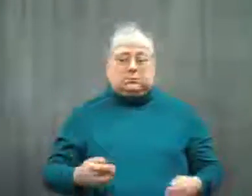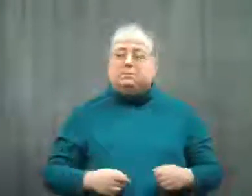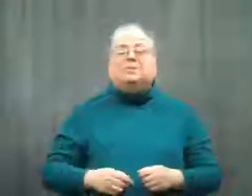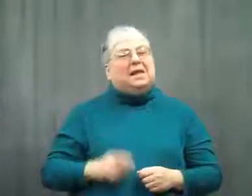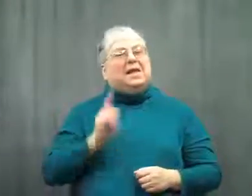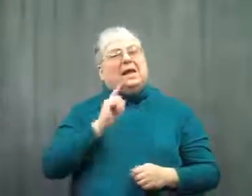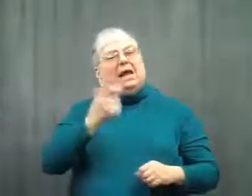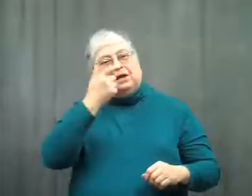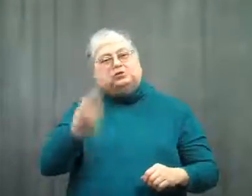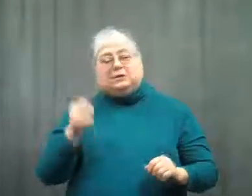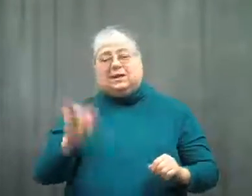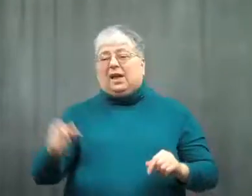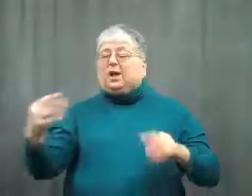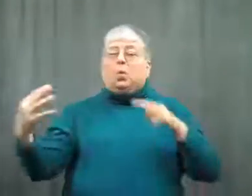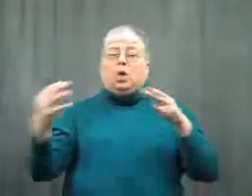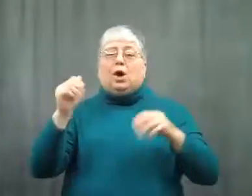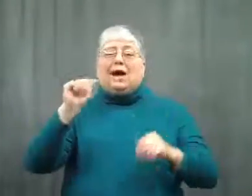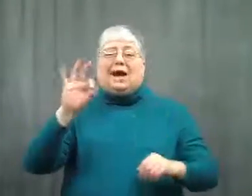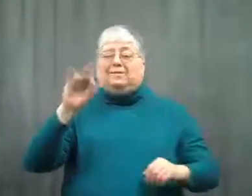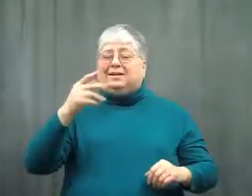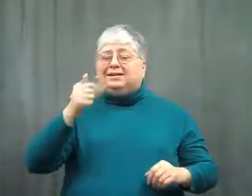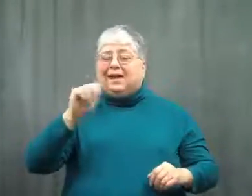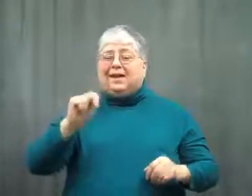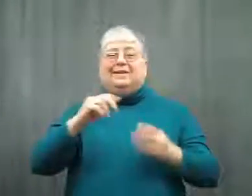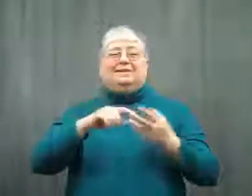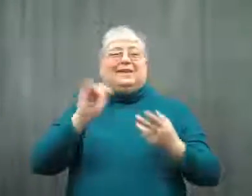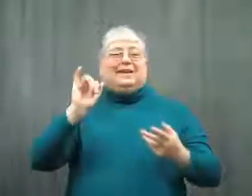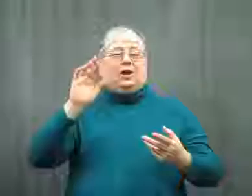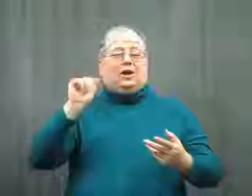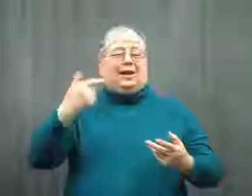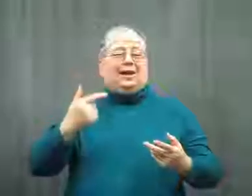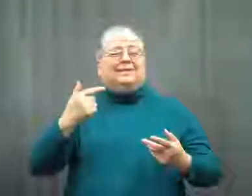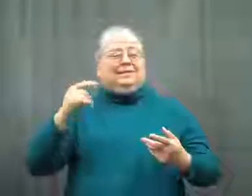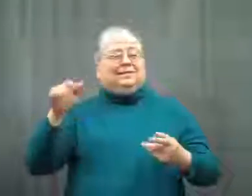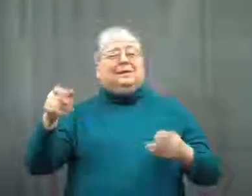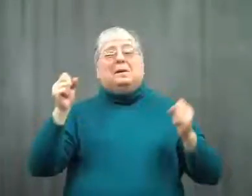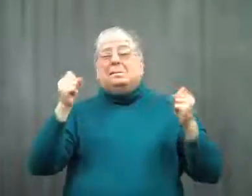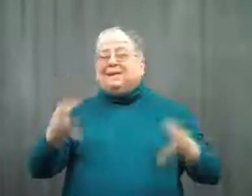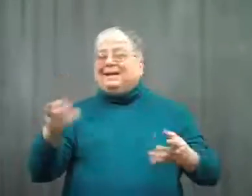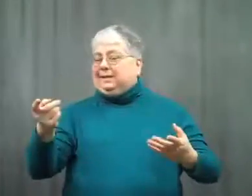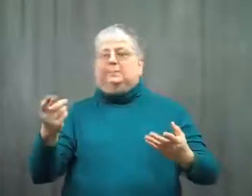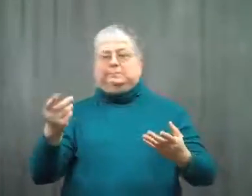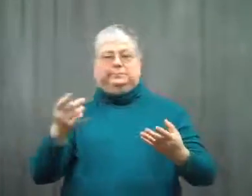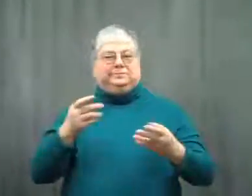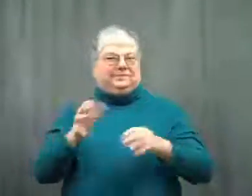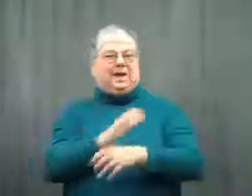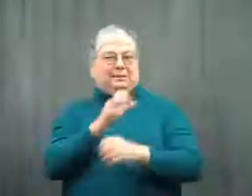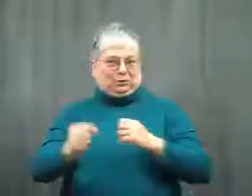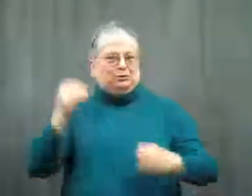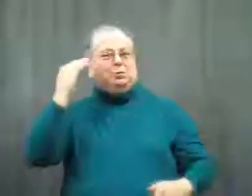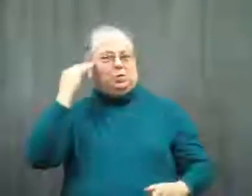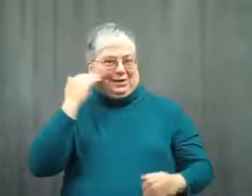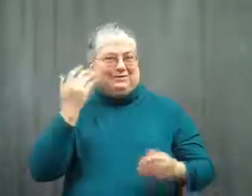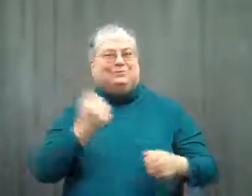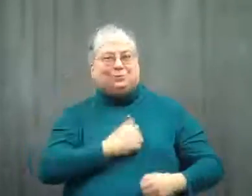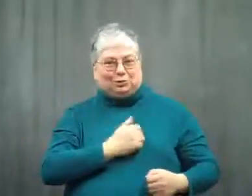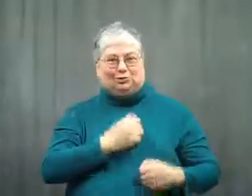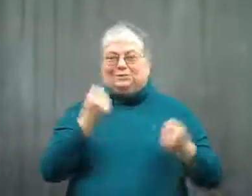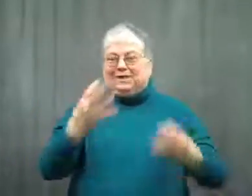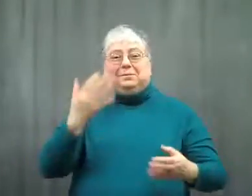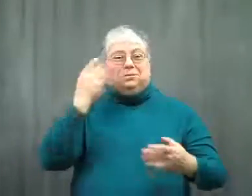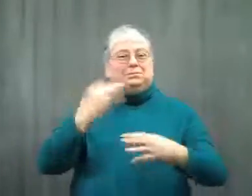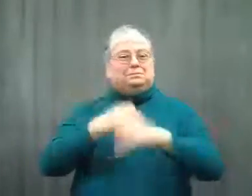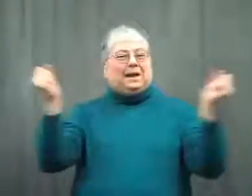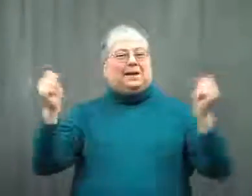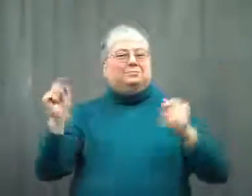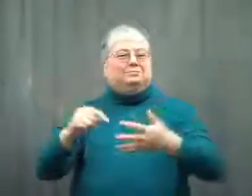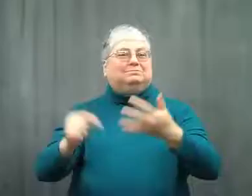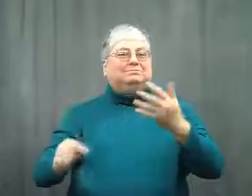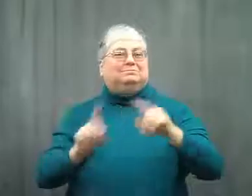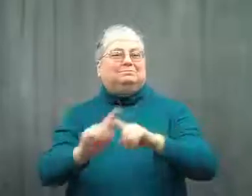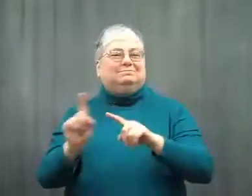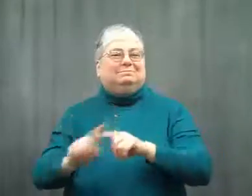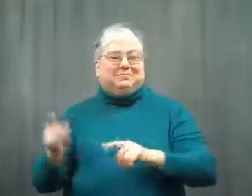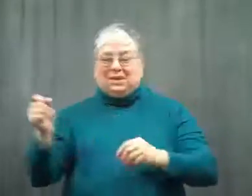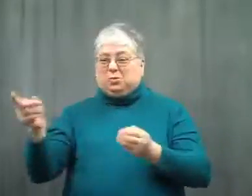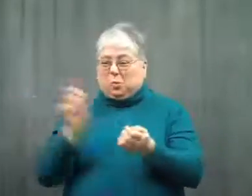Many soldiers in Afghanistan and Iraq have suffered brain damage from explosives.